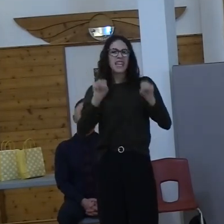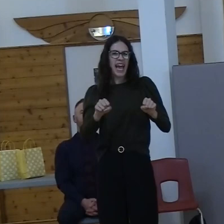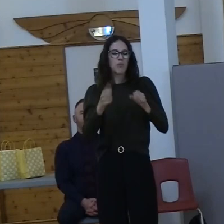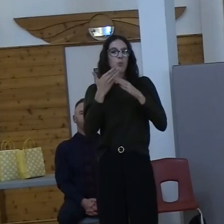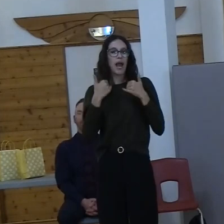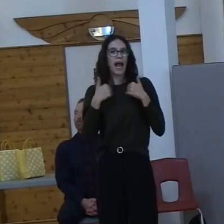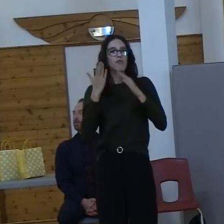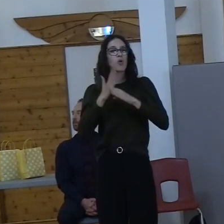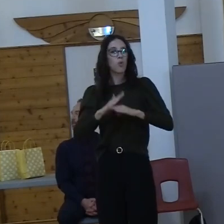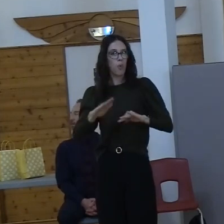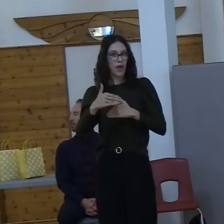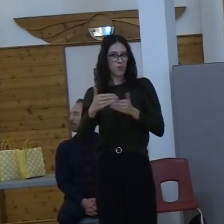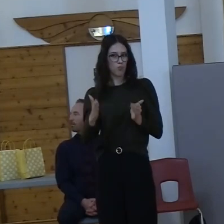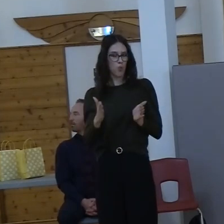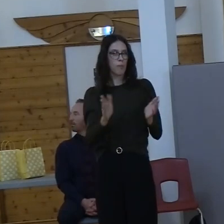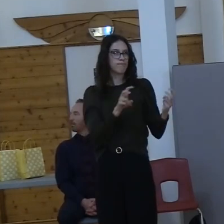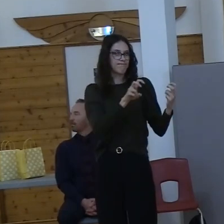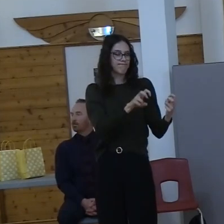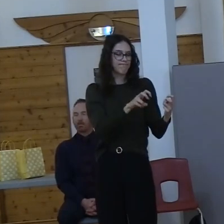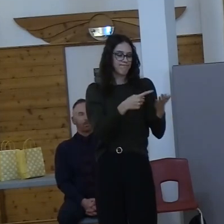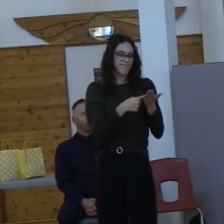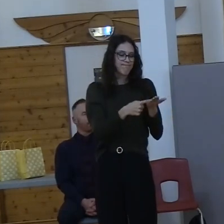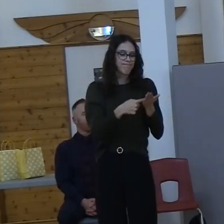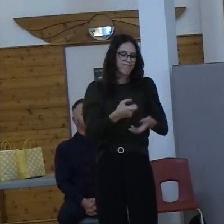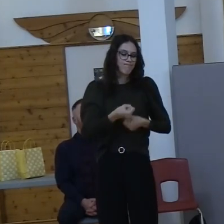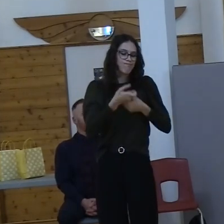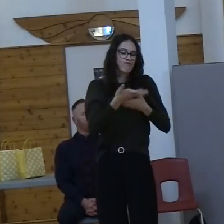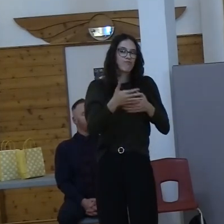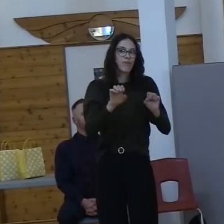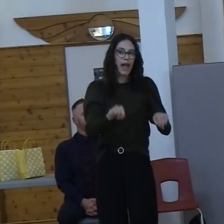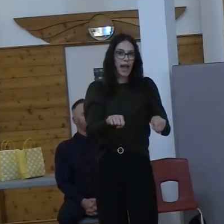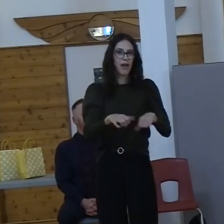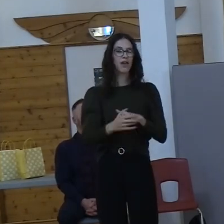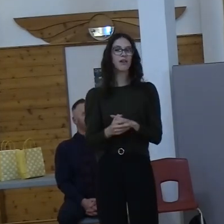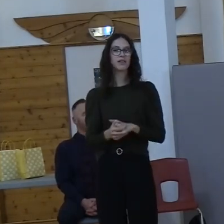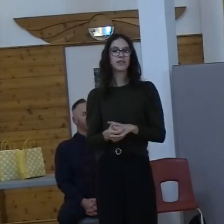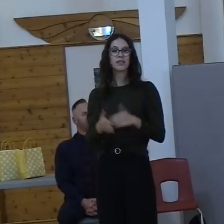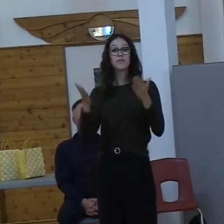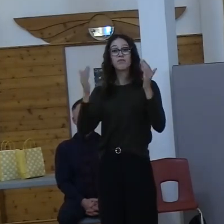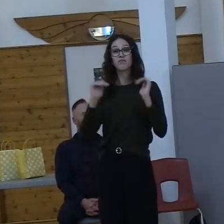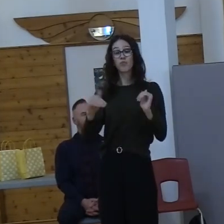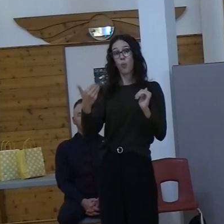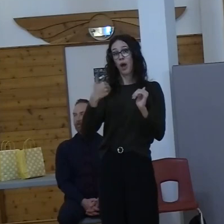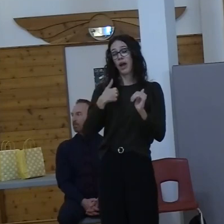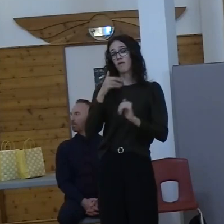And as we move on, we do have raffle as you walked in.